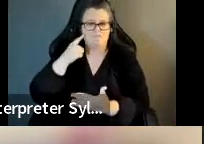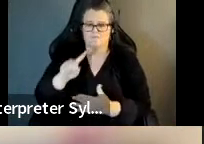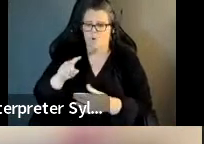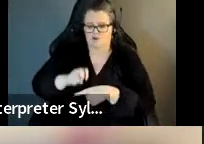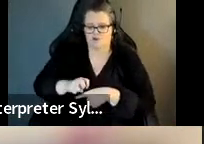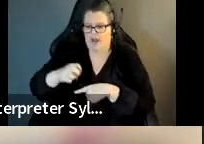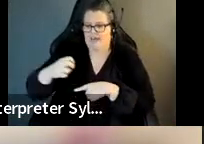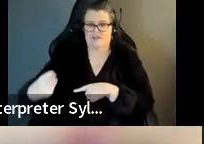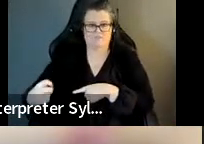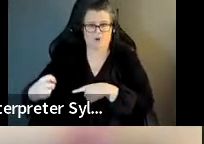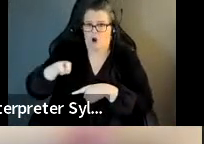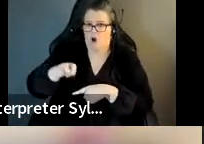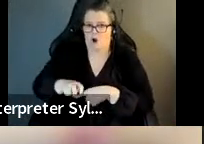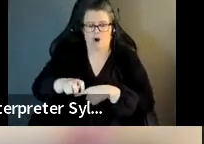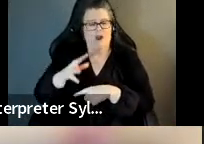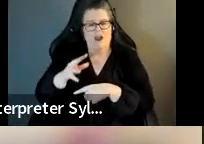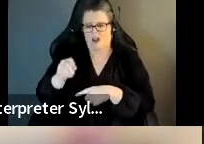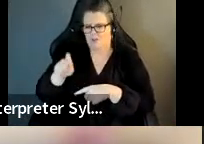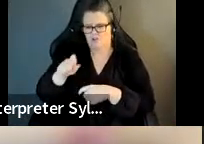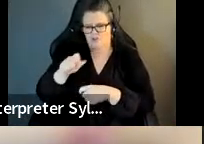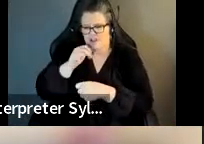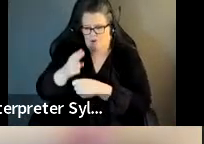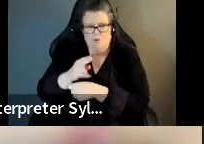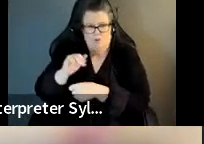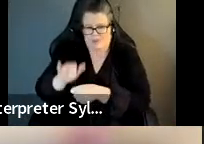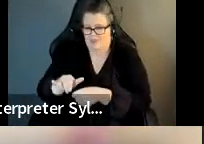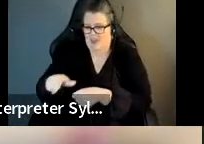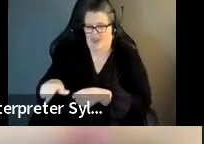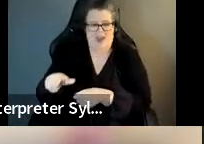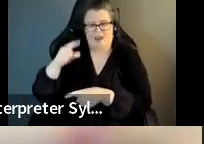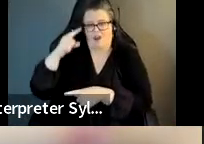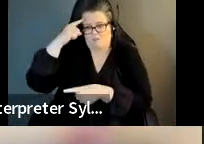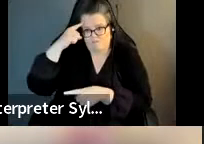not be used to inform the Board's decision on a transfer surface height.